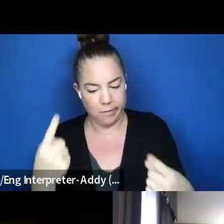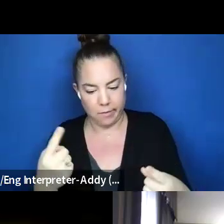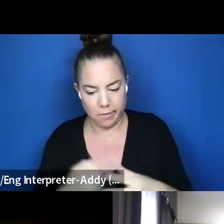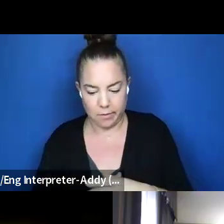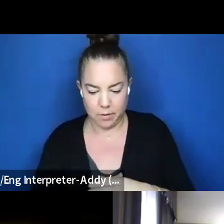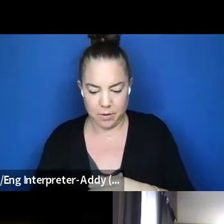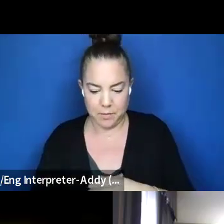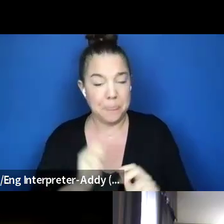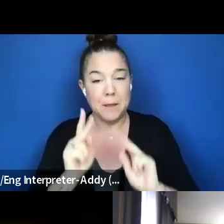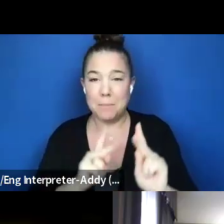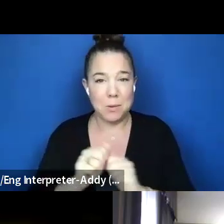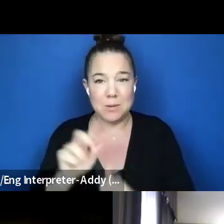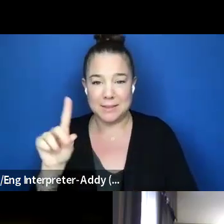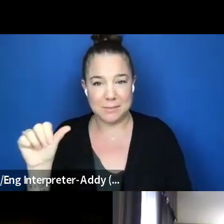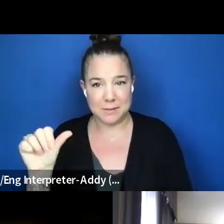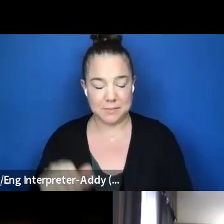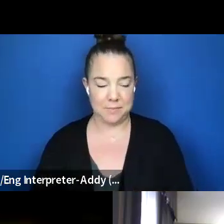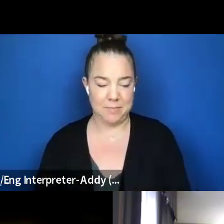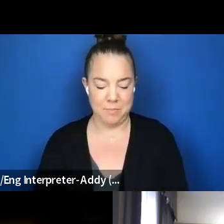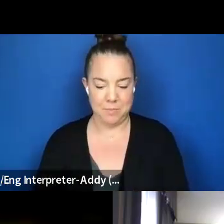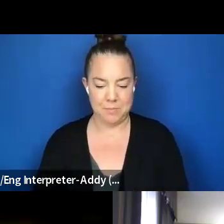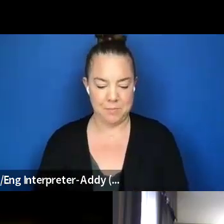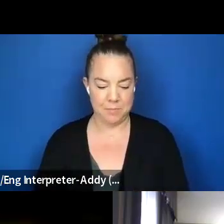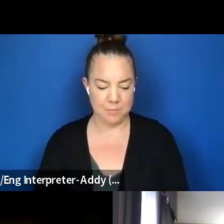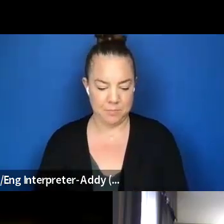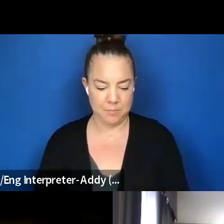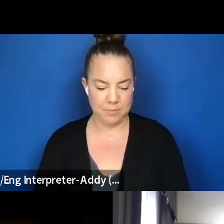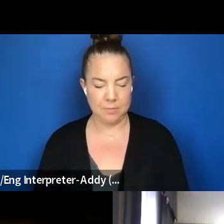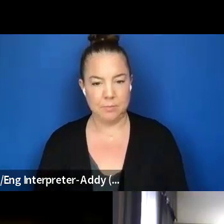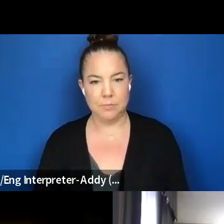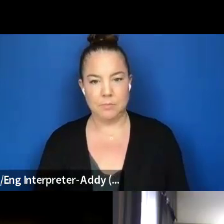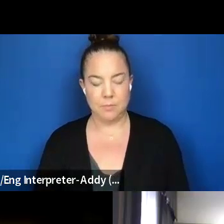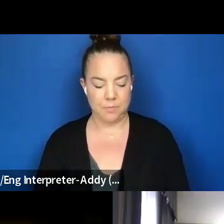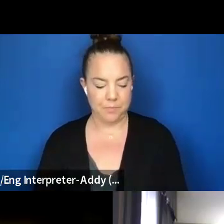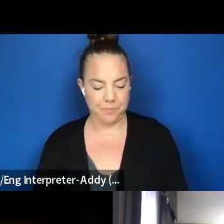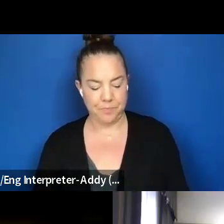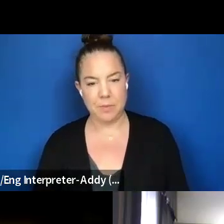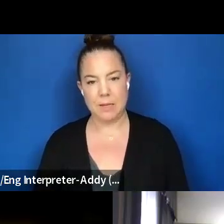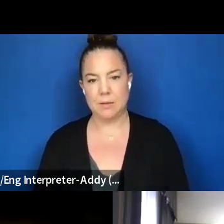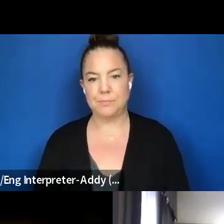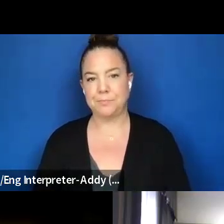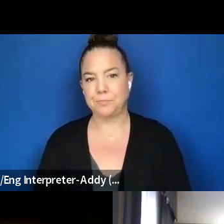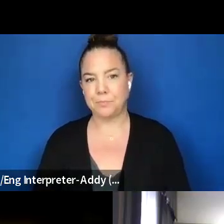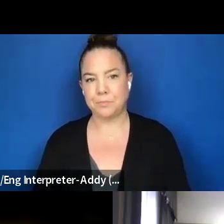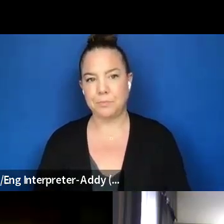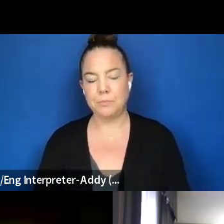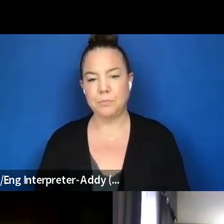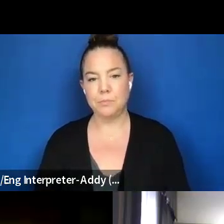Adeleigh Belyeu: people with disabilities Adeleigh Belyeu: over the years, and Adeleigh Belyeu: and then they